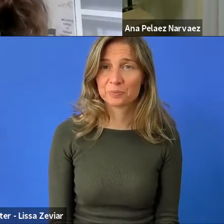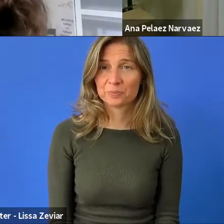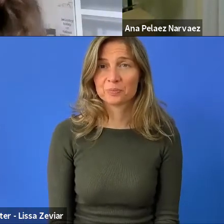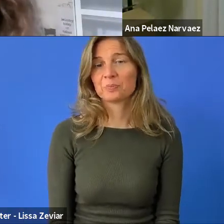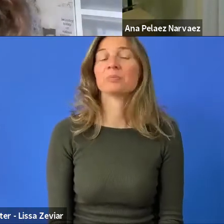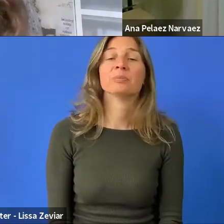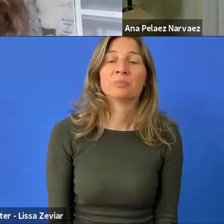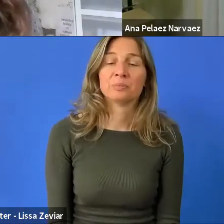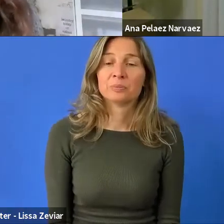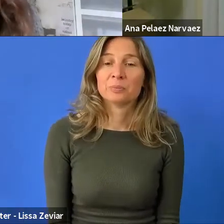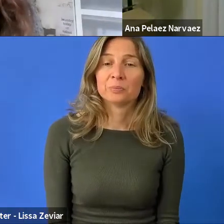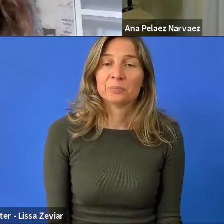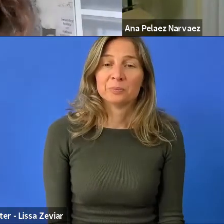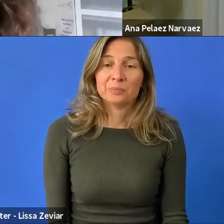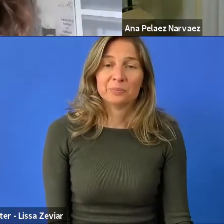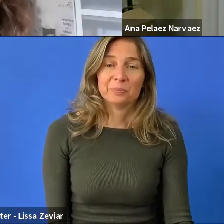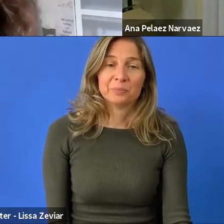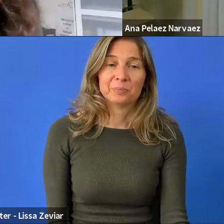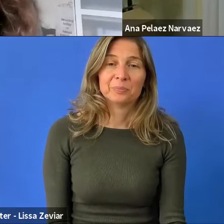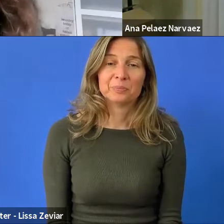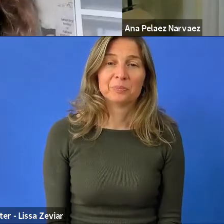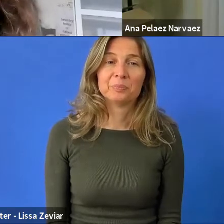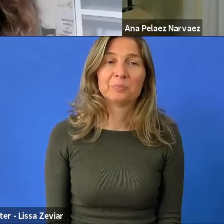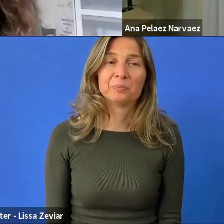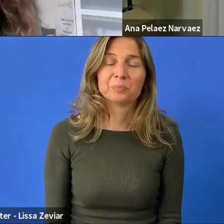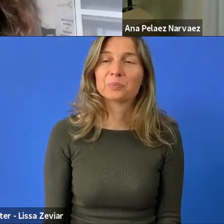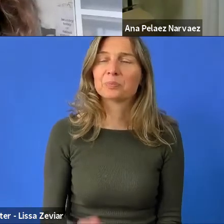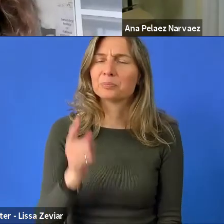Okay, it is not there, but on the flag on your screen